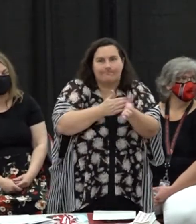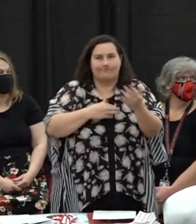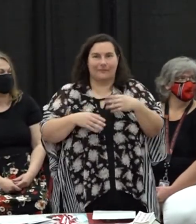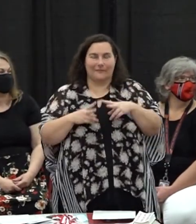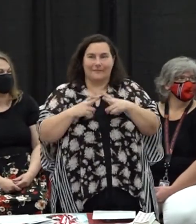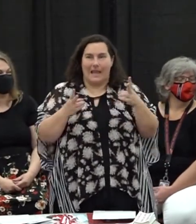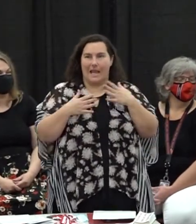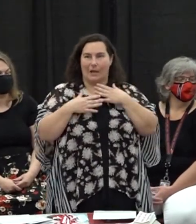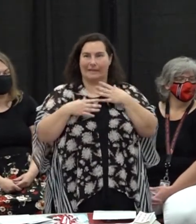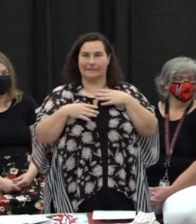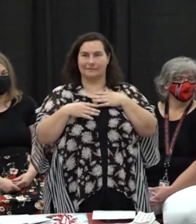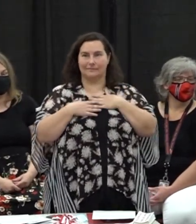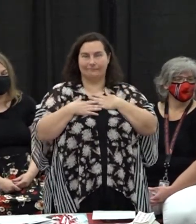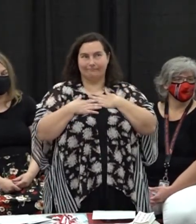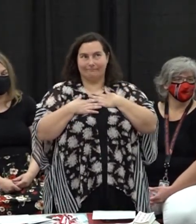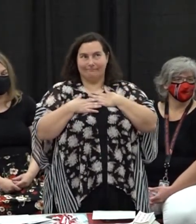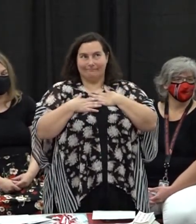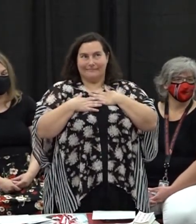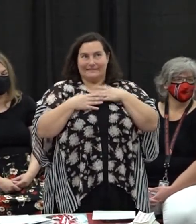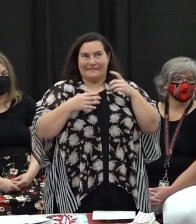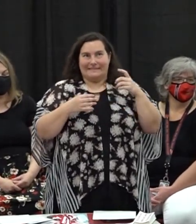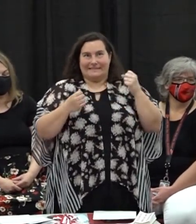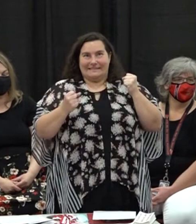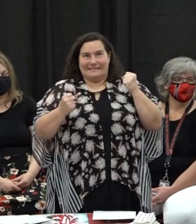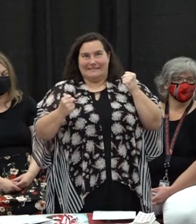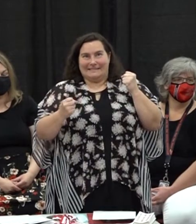And was highly motivated to do that.